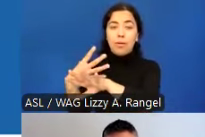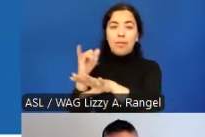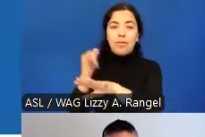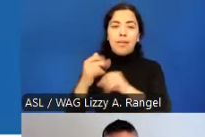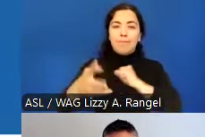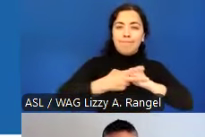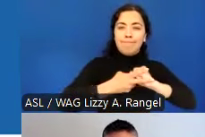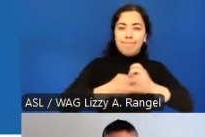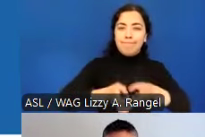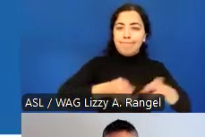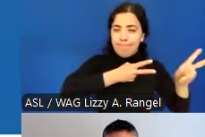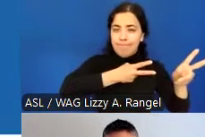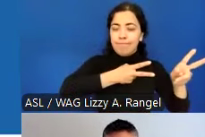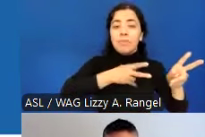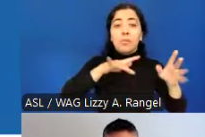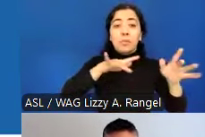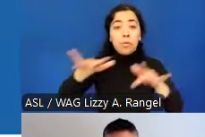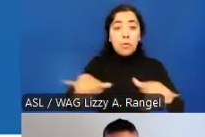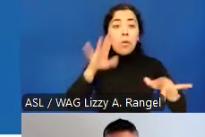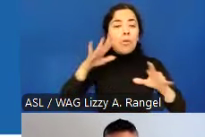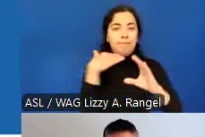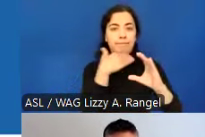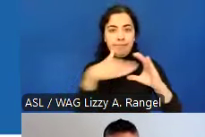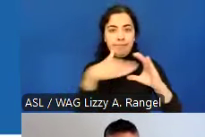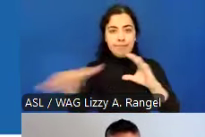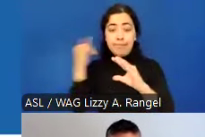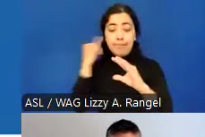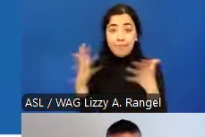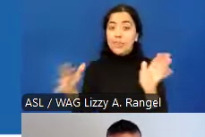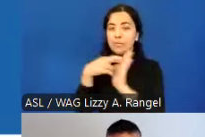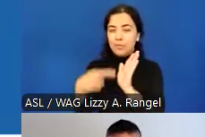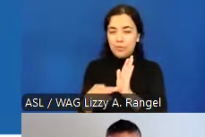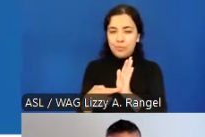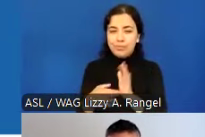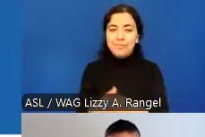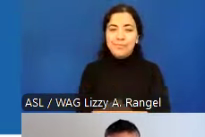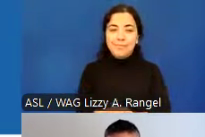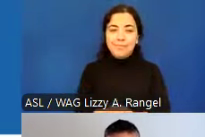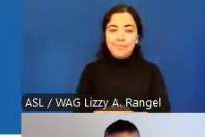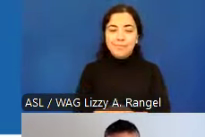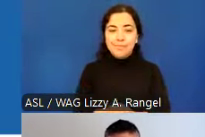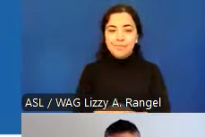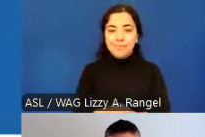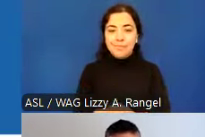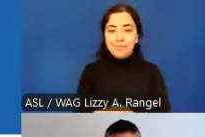of the recording and presentation to everyone who registered. And now I would like to turn today's